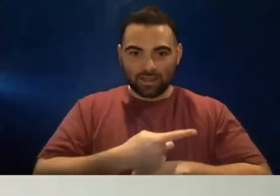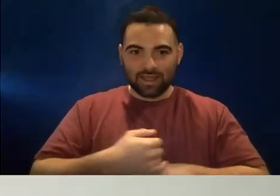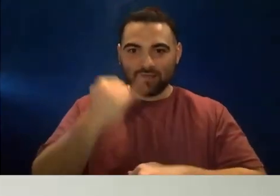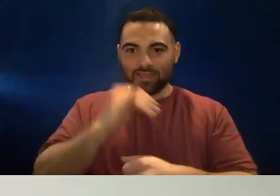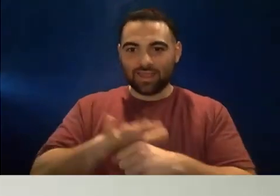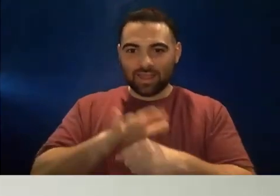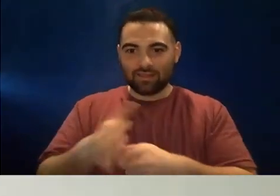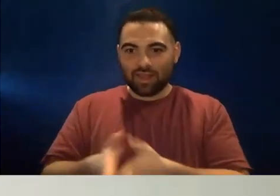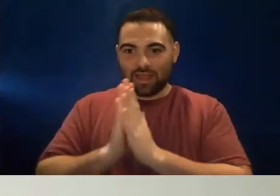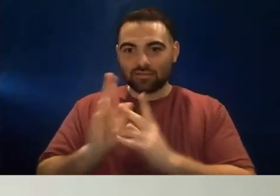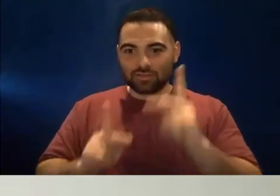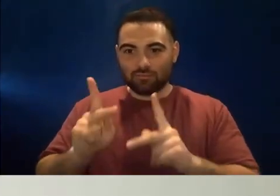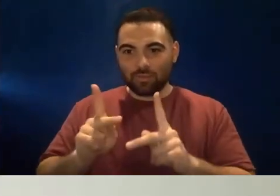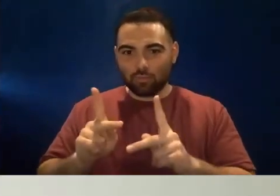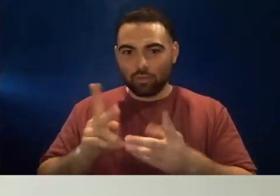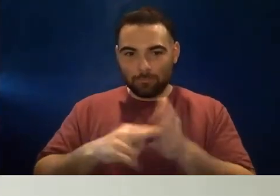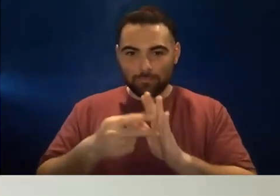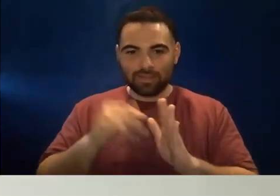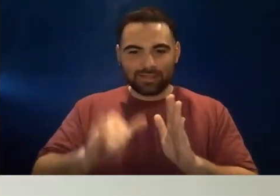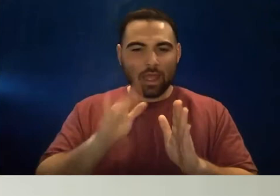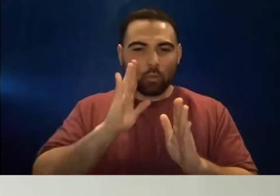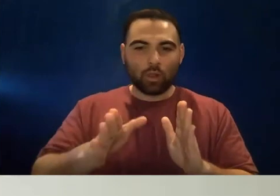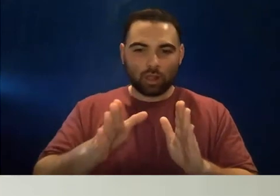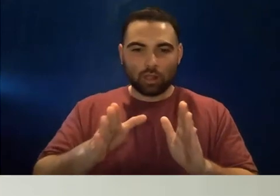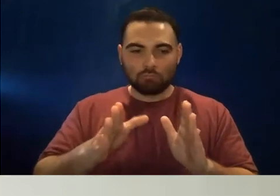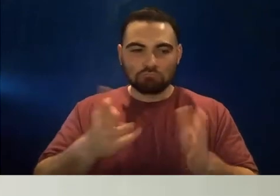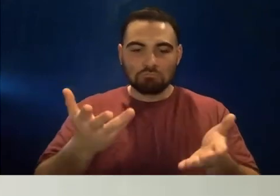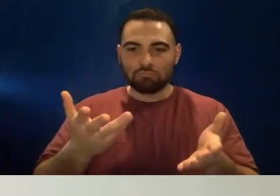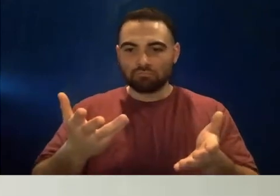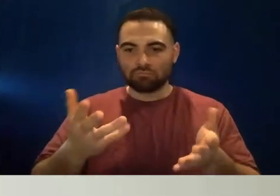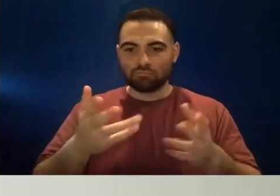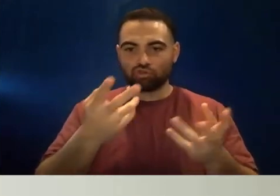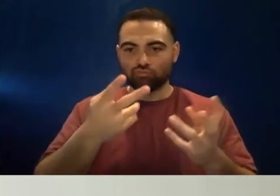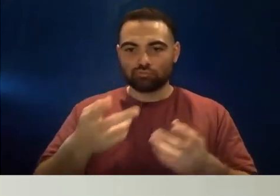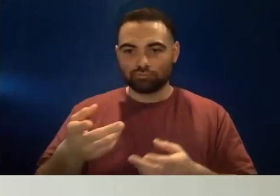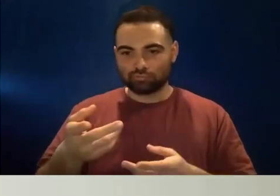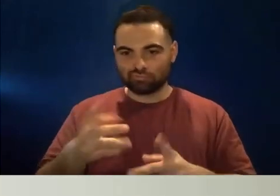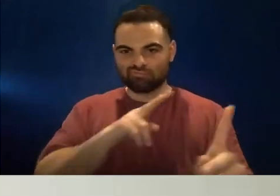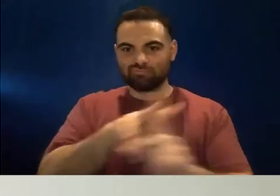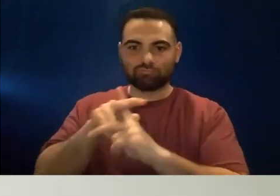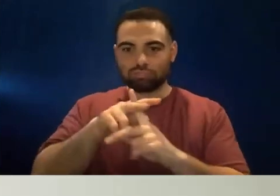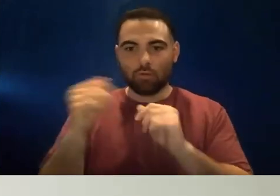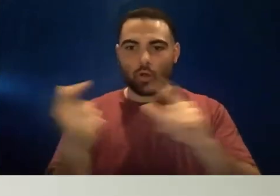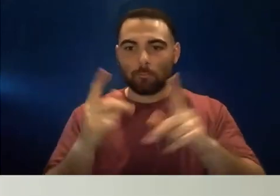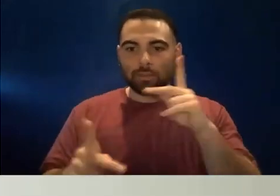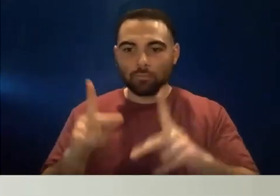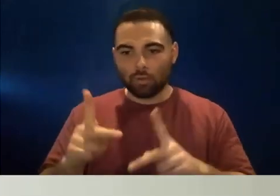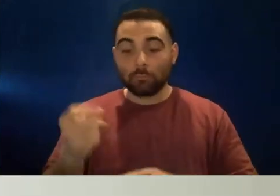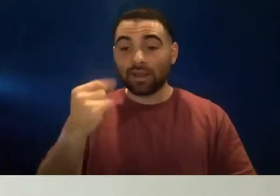they just assume that it translates to other people, but if they changed their method and asked for travel during a whole week,